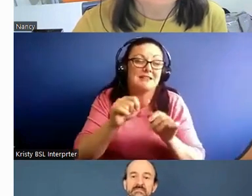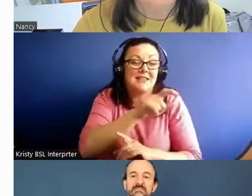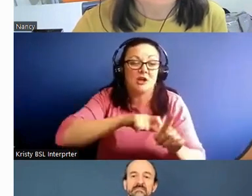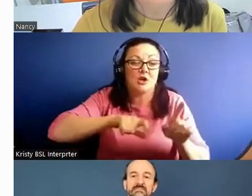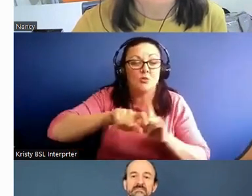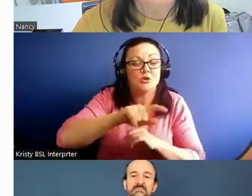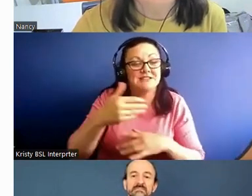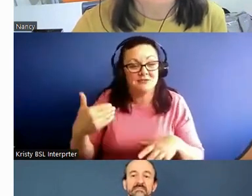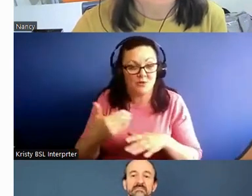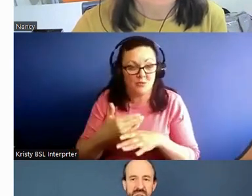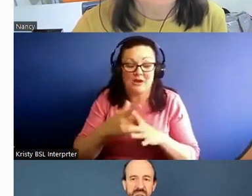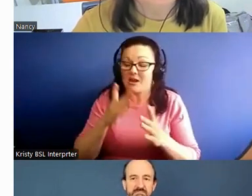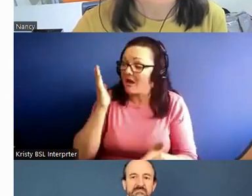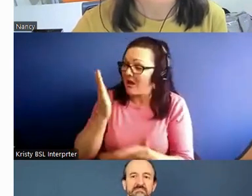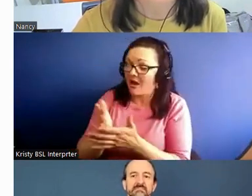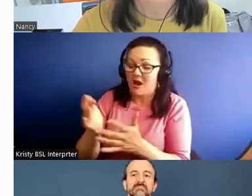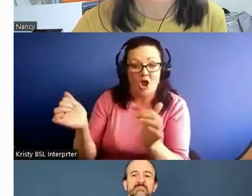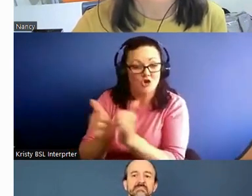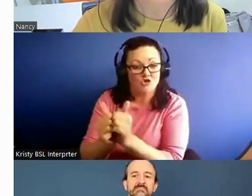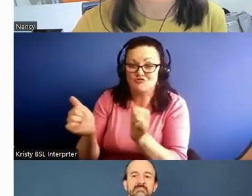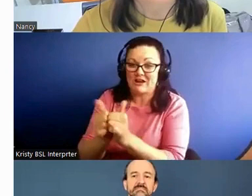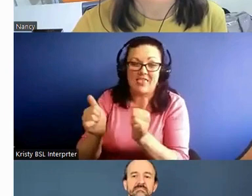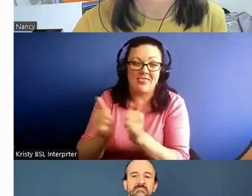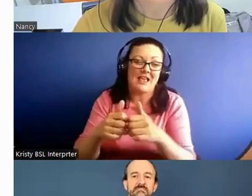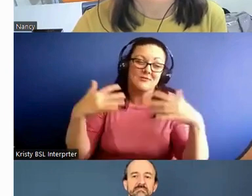Cannot agree more, that is such a wonderful benefit.